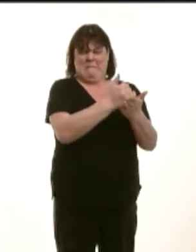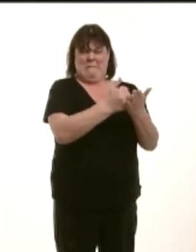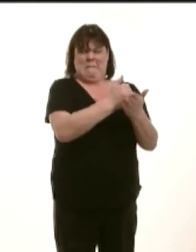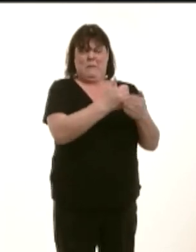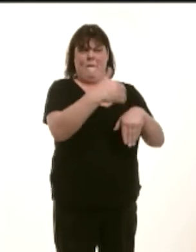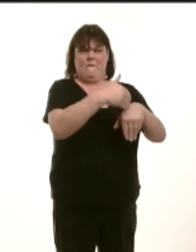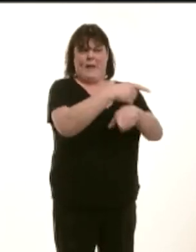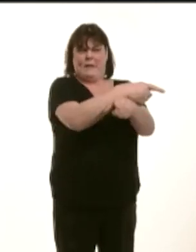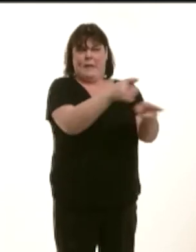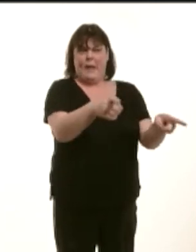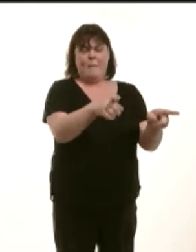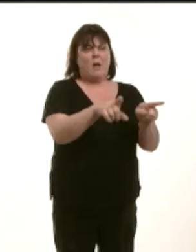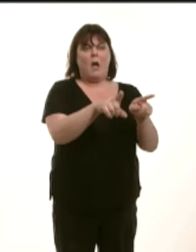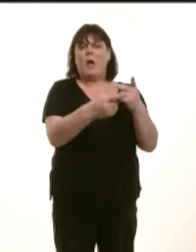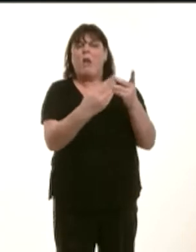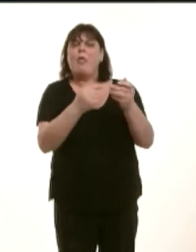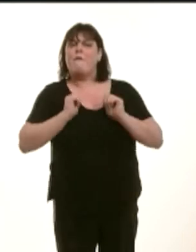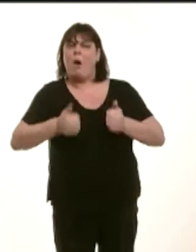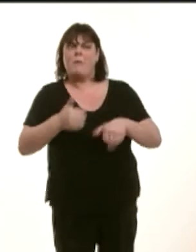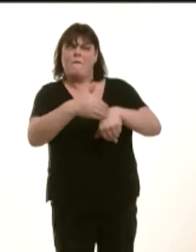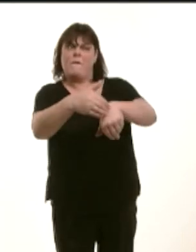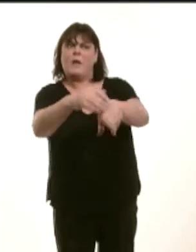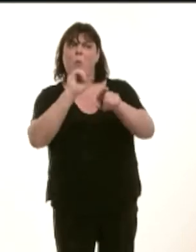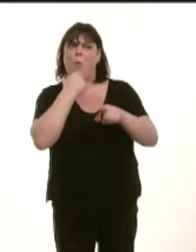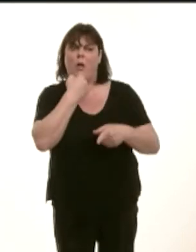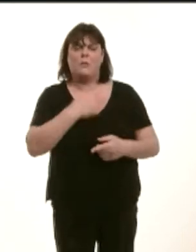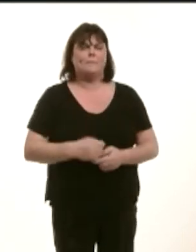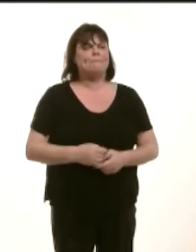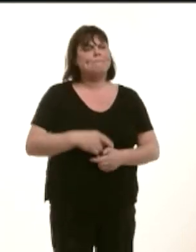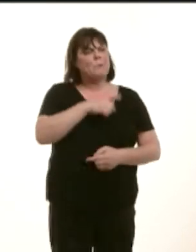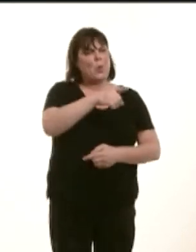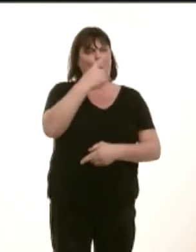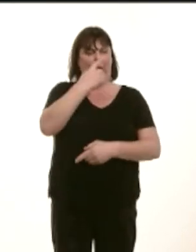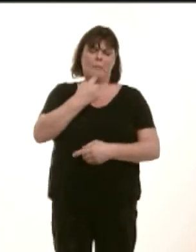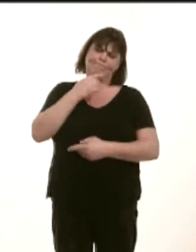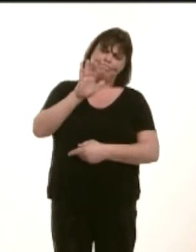other aspects of farming as well. What pressure are you able to exert on supermarkets to guarantee